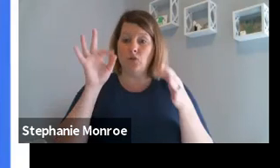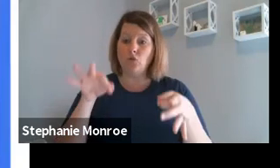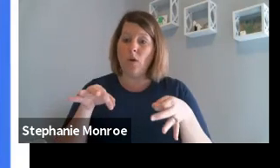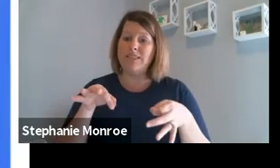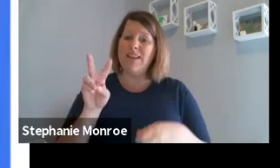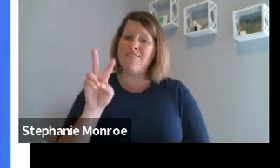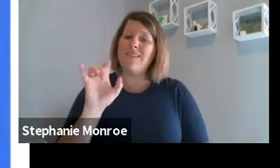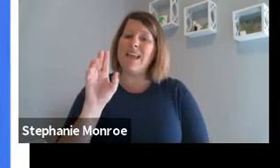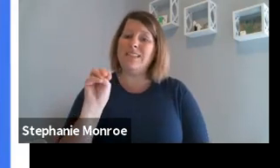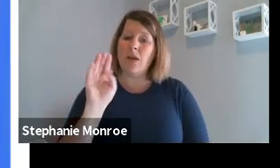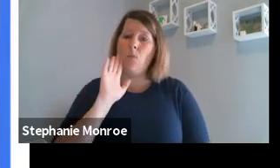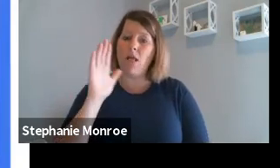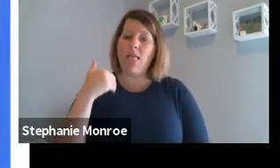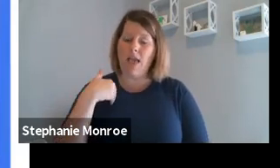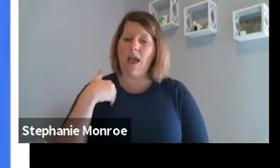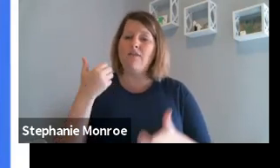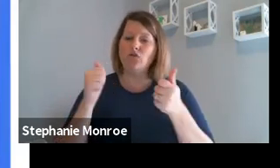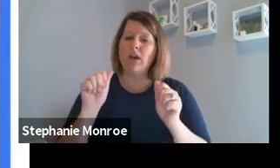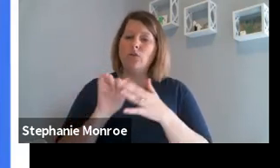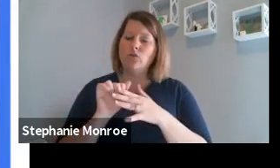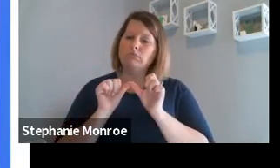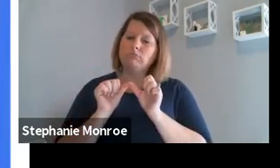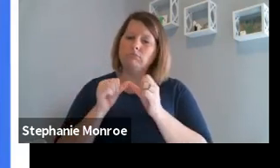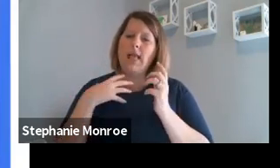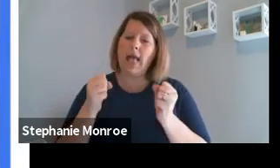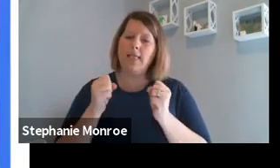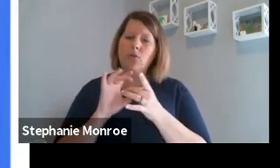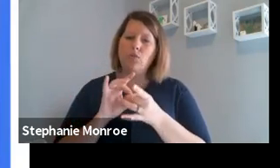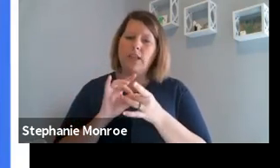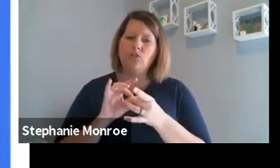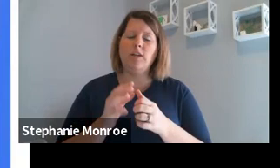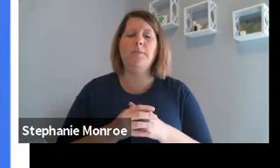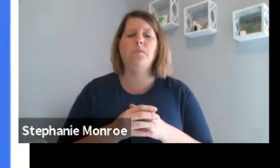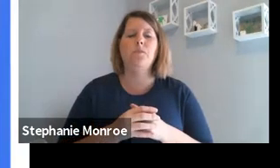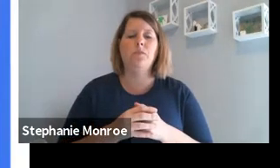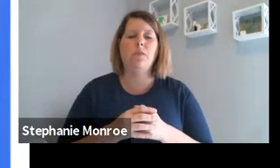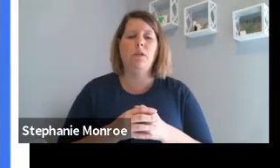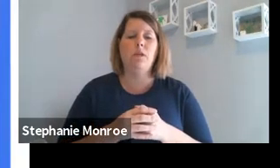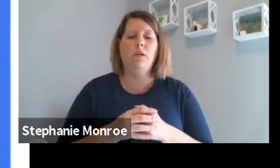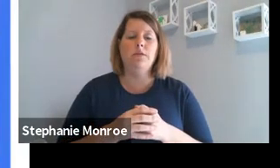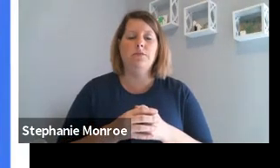have in trying to maintain a healthy relationship. So, instead of many of the elements of components